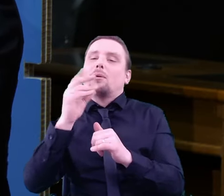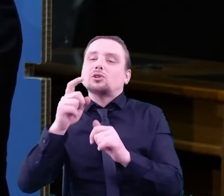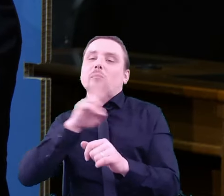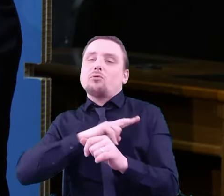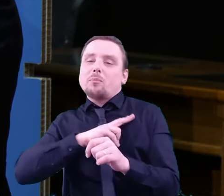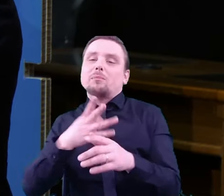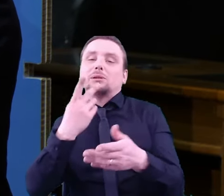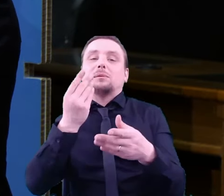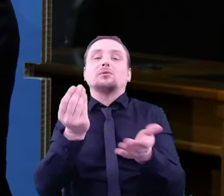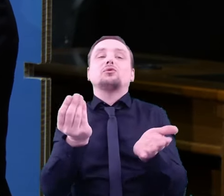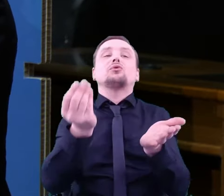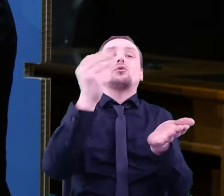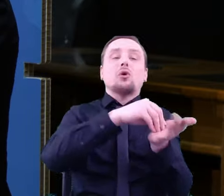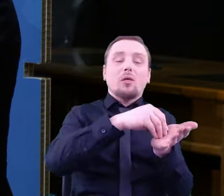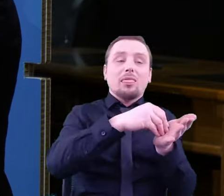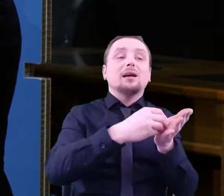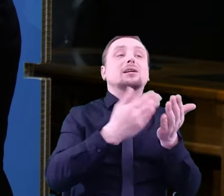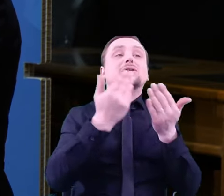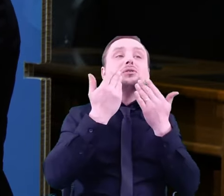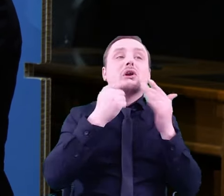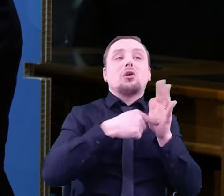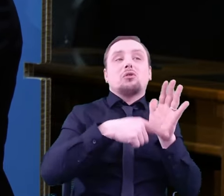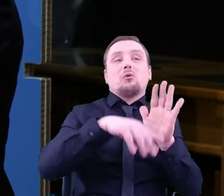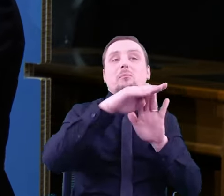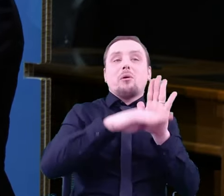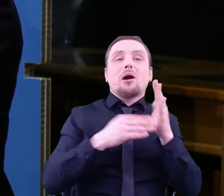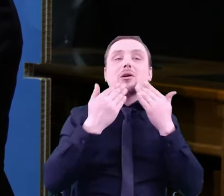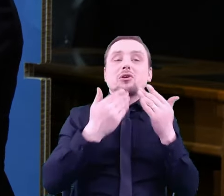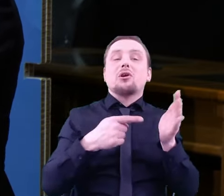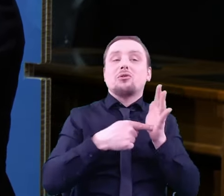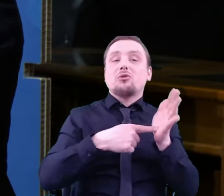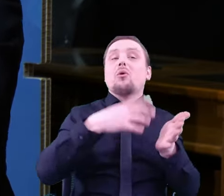Once the reference image and the appropriate prompts have been entered,